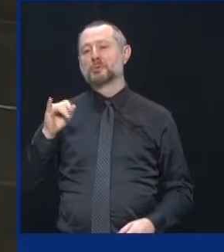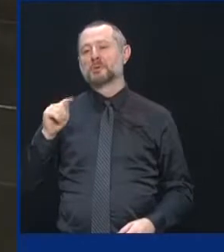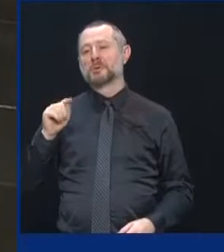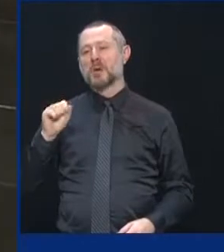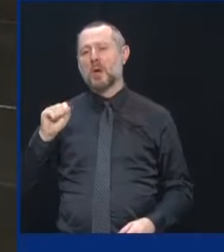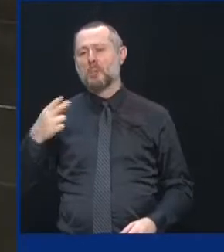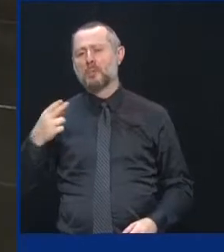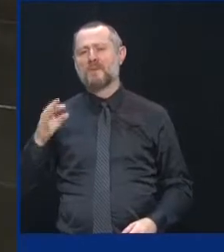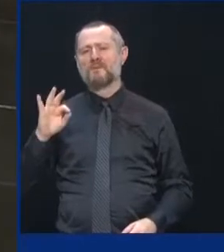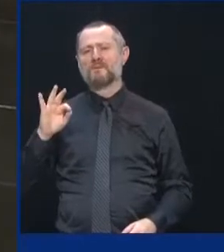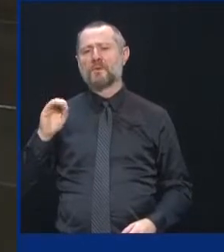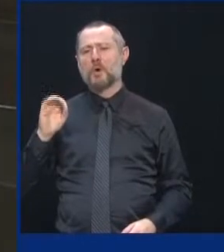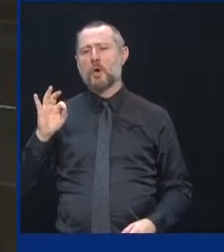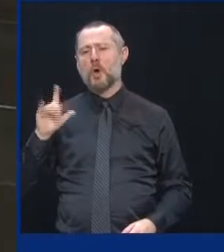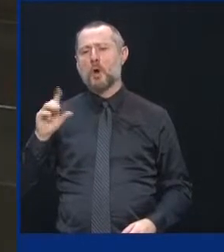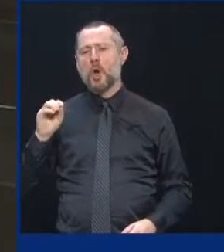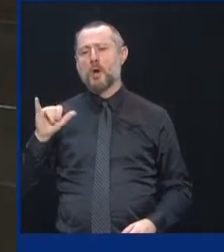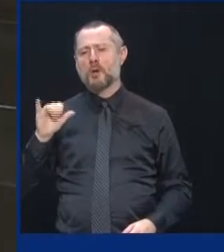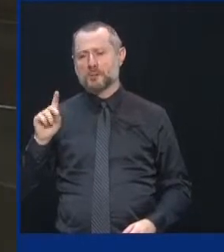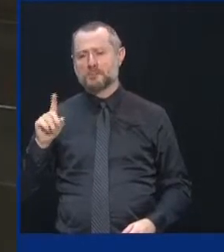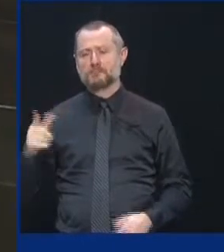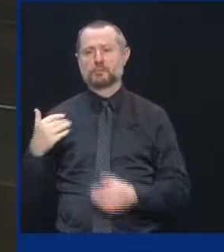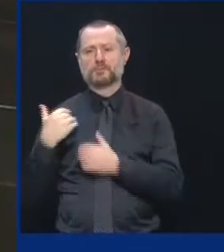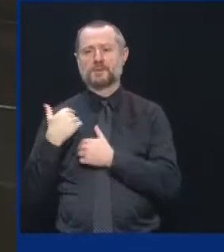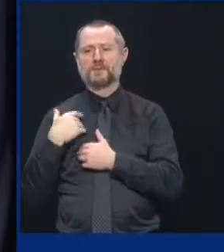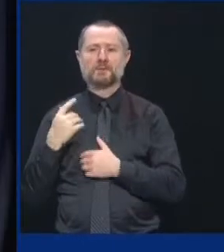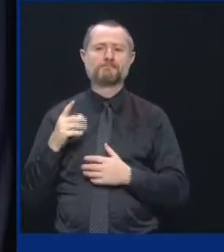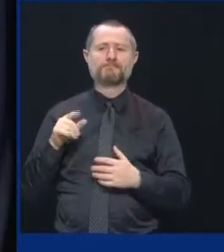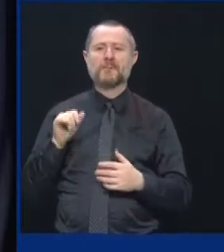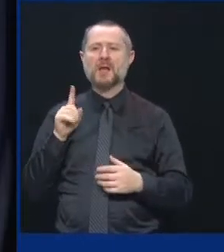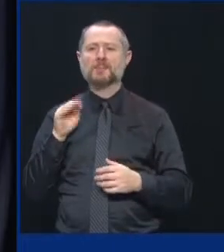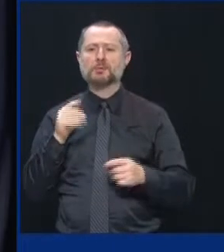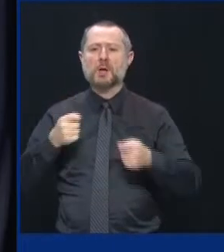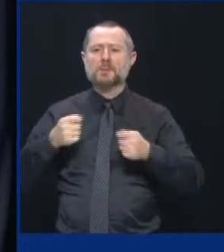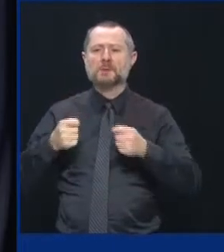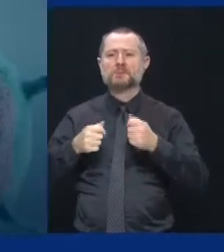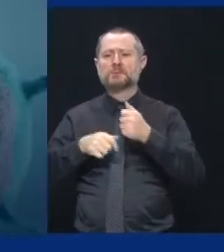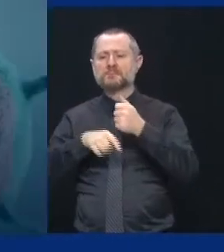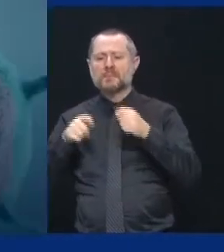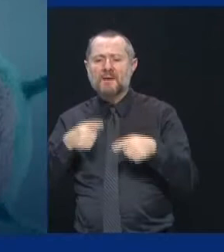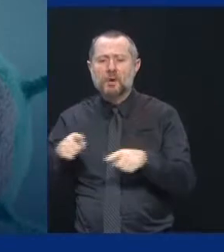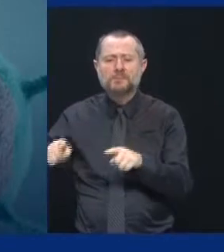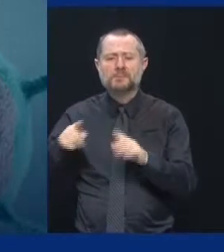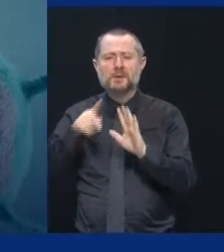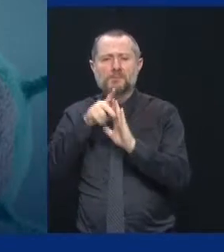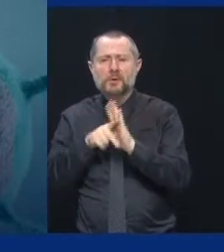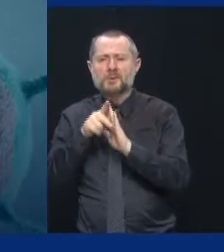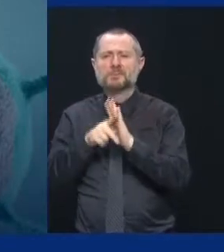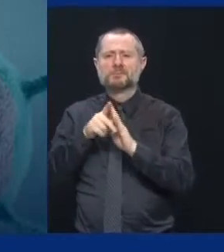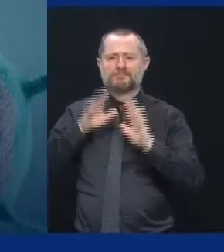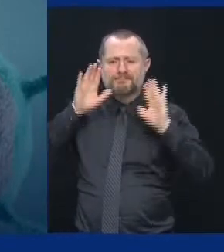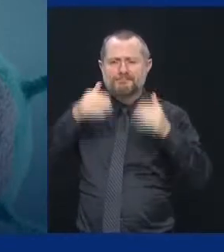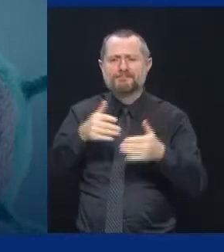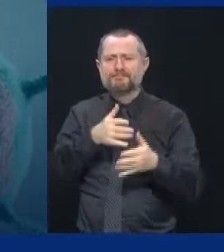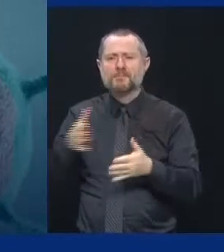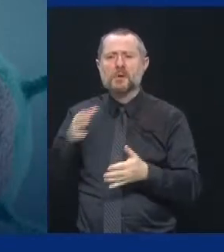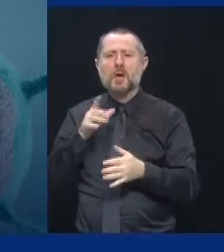TO HIS RIGHT, MR. GARETH RHODES AND THEN TO HIS RIGHT, FLOYD IN